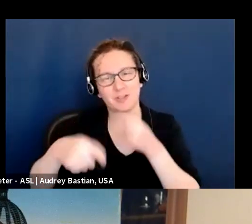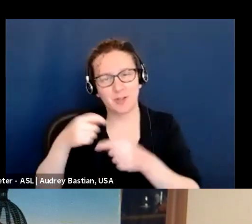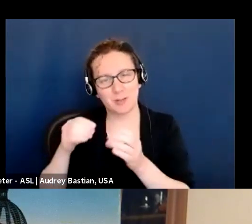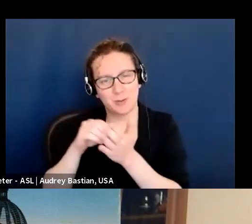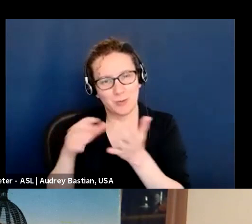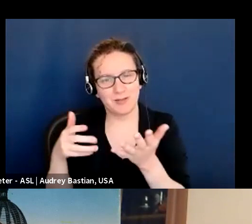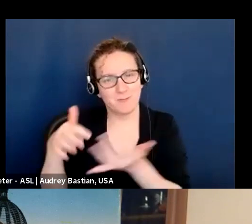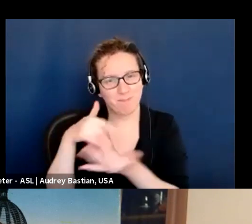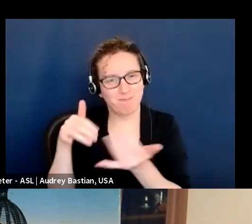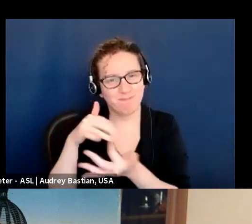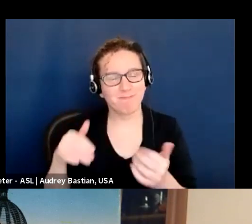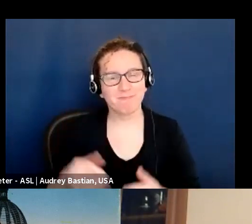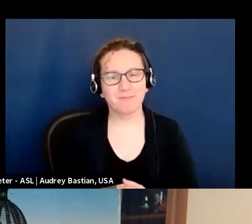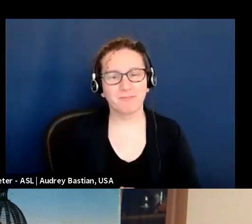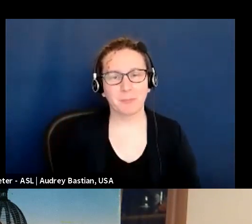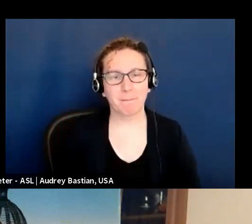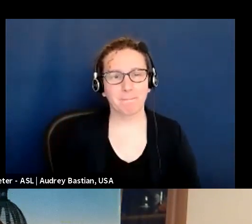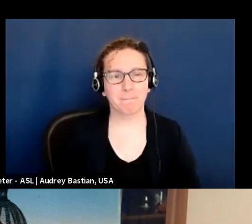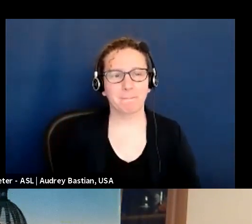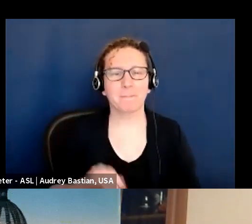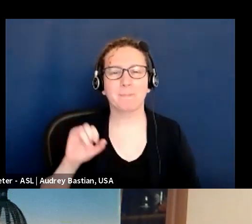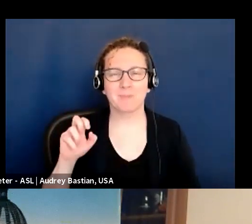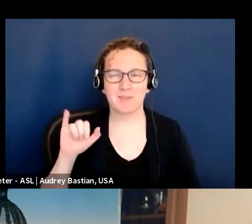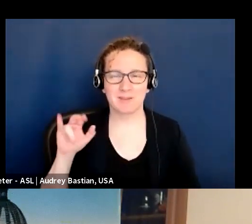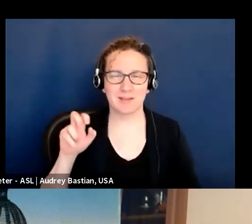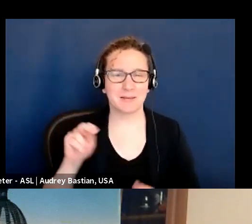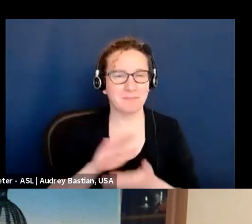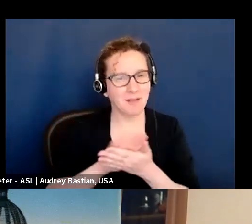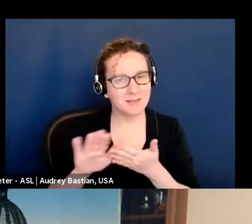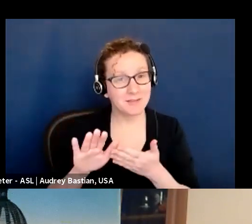Nice. And so I mean, but that was kind of a unique experience, too.